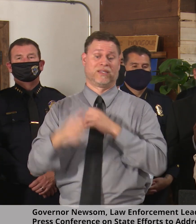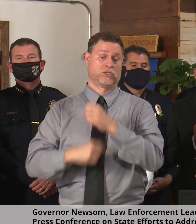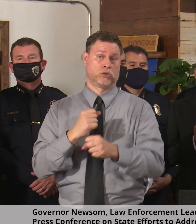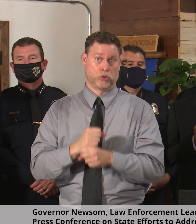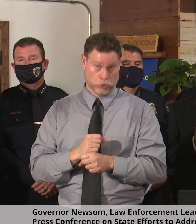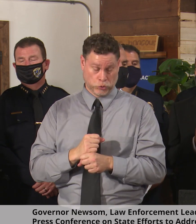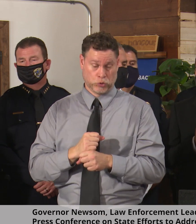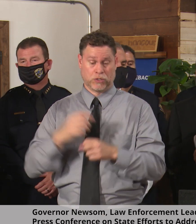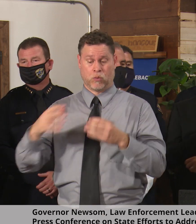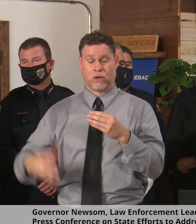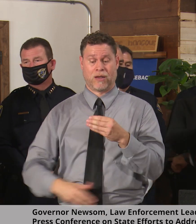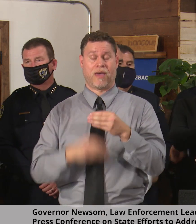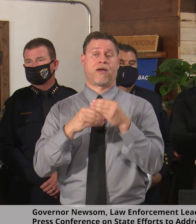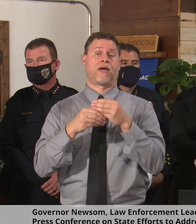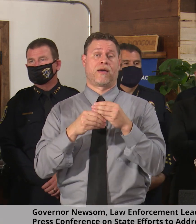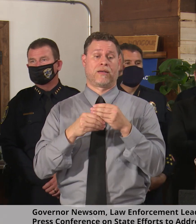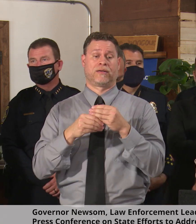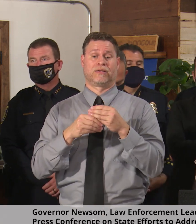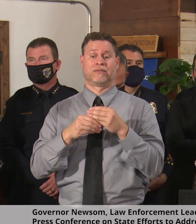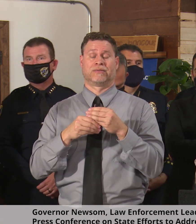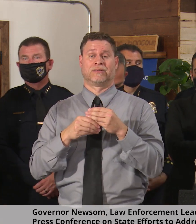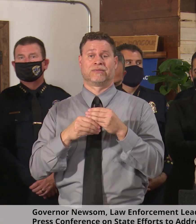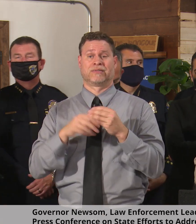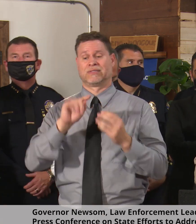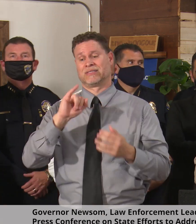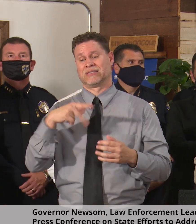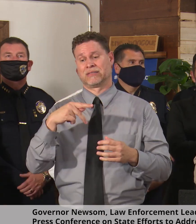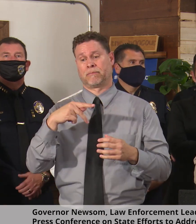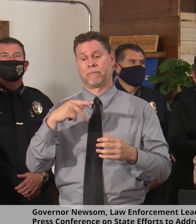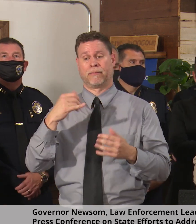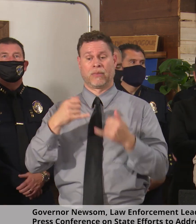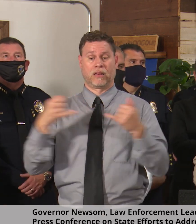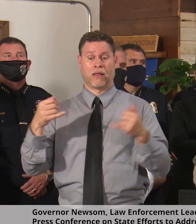we're going to add is going to be the tip line. You know being able to have the public be a part